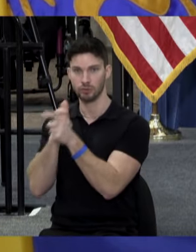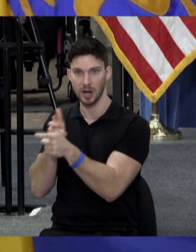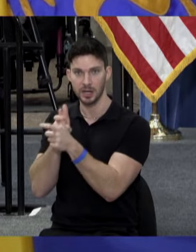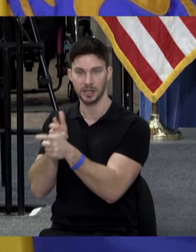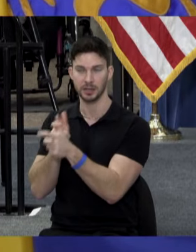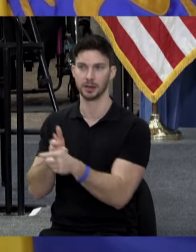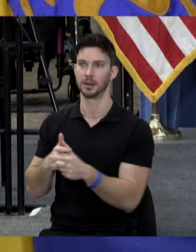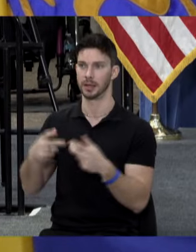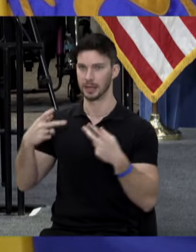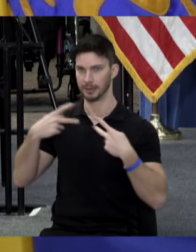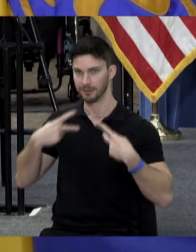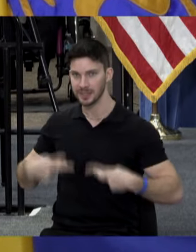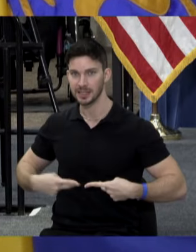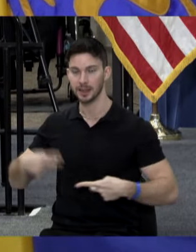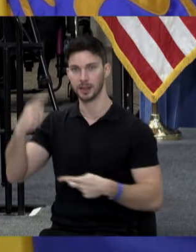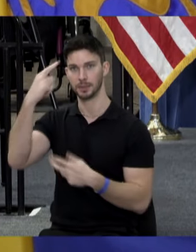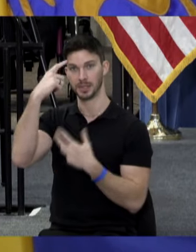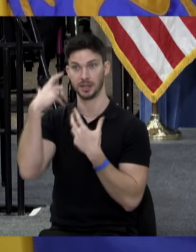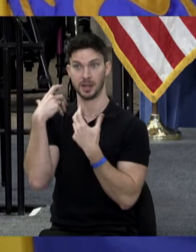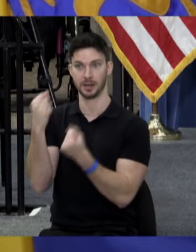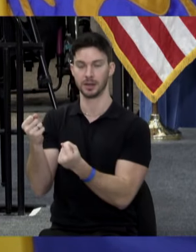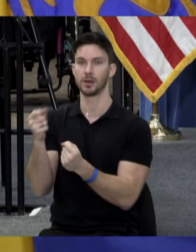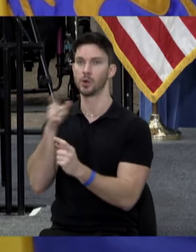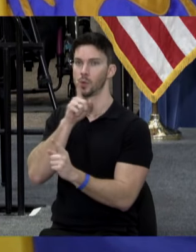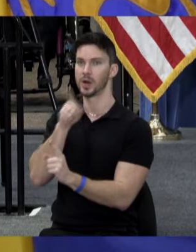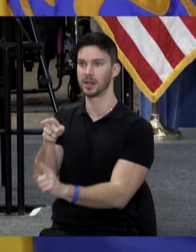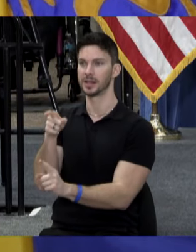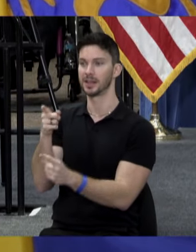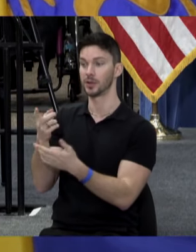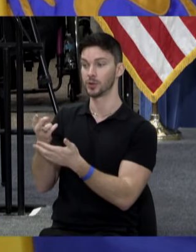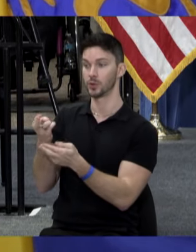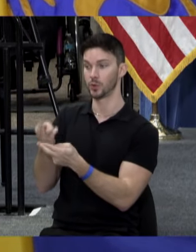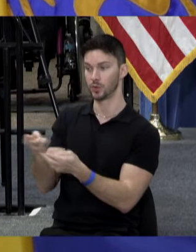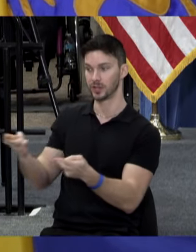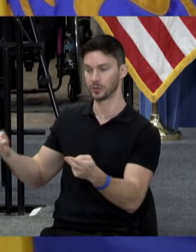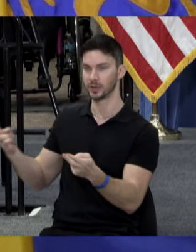the greater gift I was given was the resources in the family that came from the Christopher